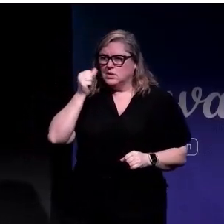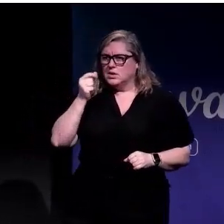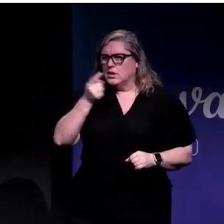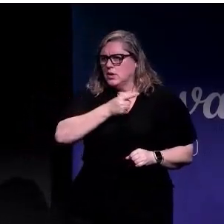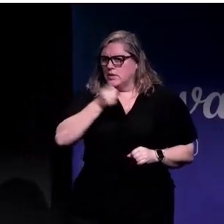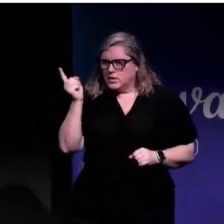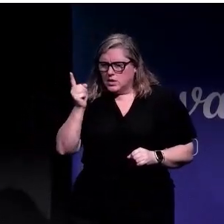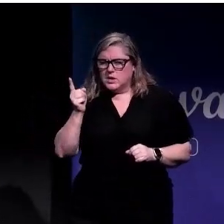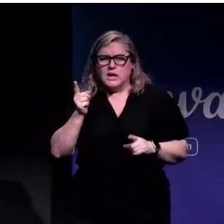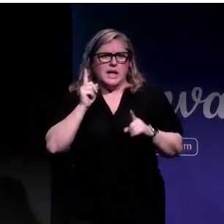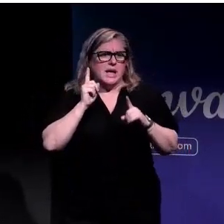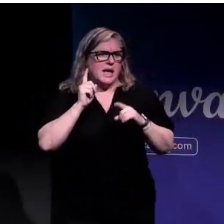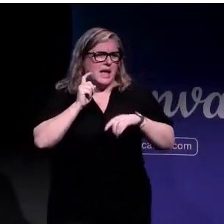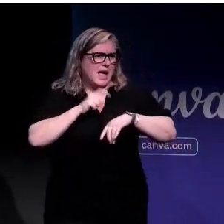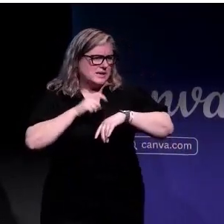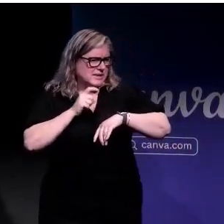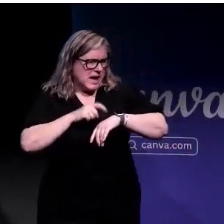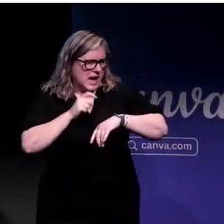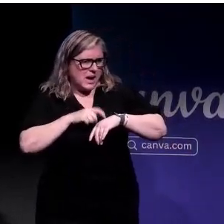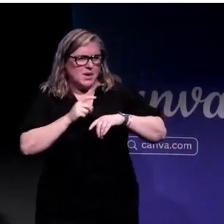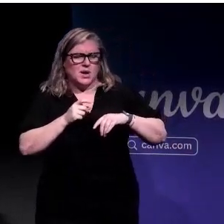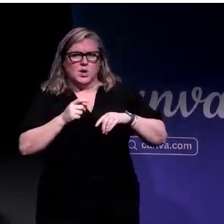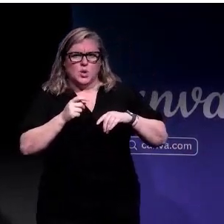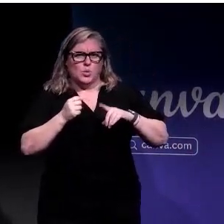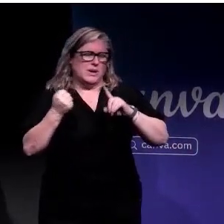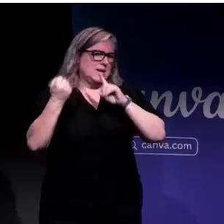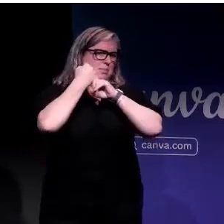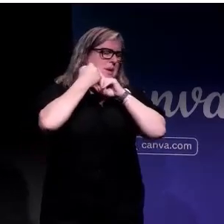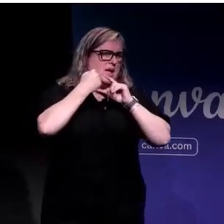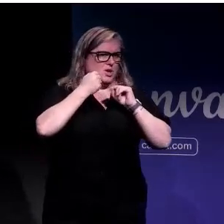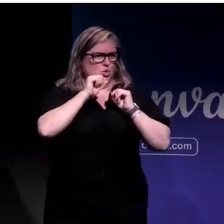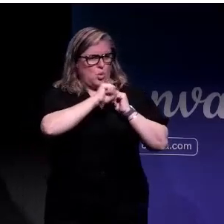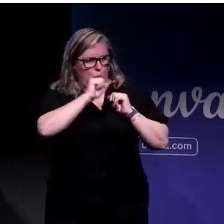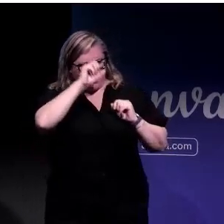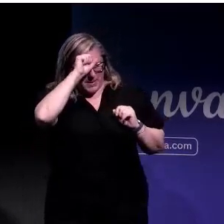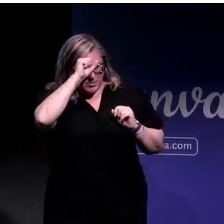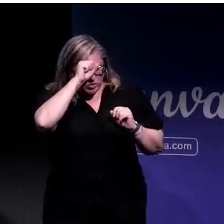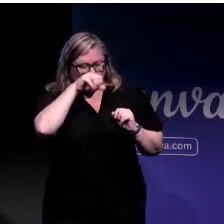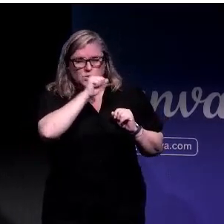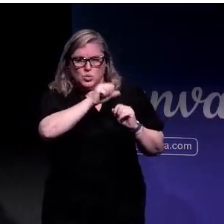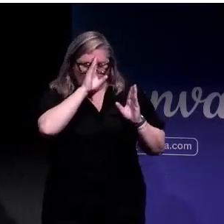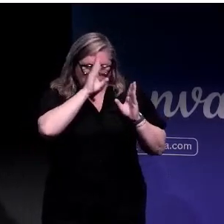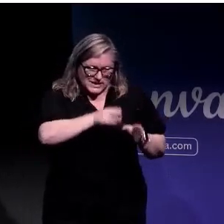your life where maybe your memory or attention has been impacted. And you know how hard that is to take in information, right?